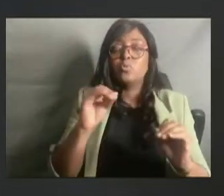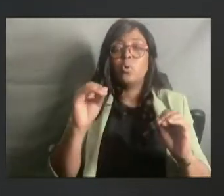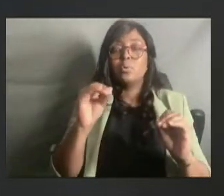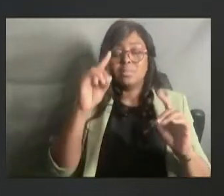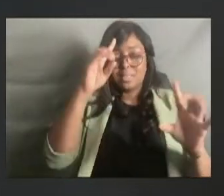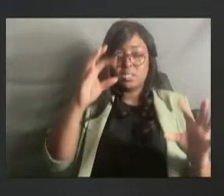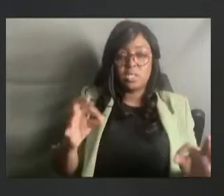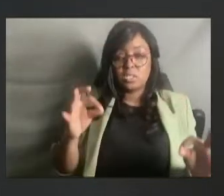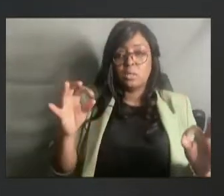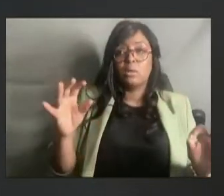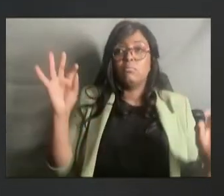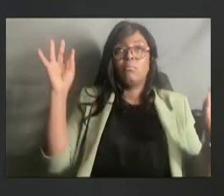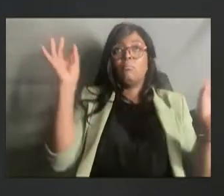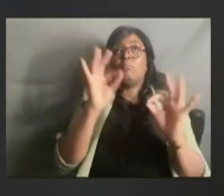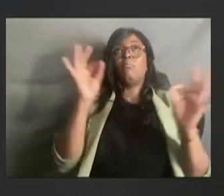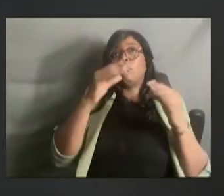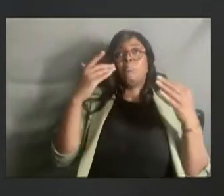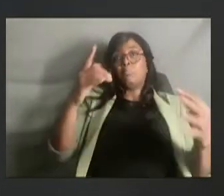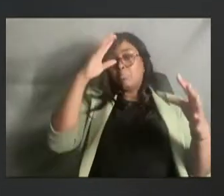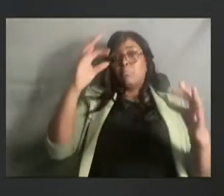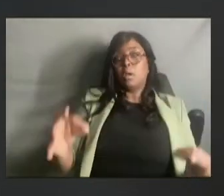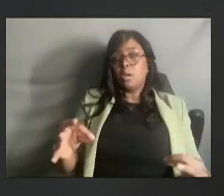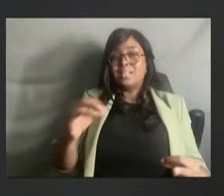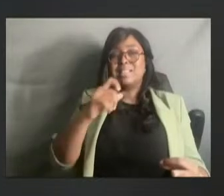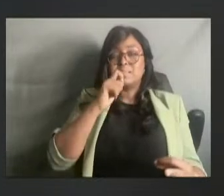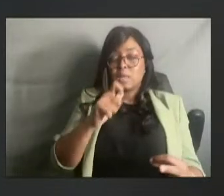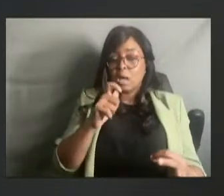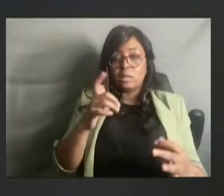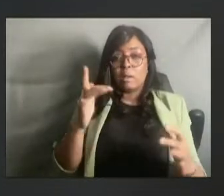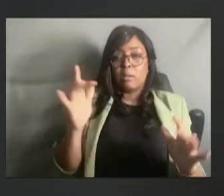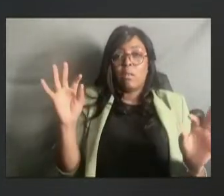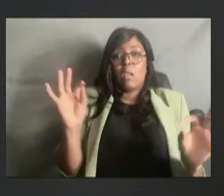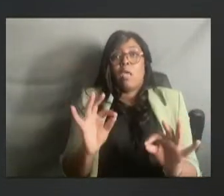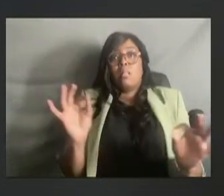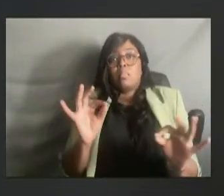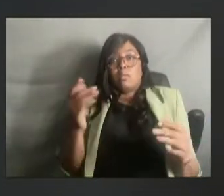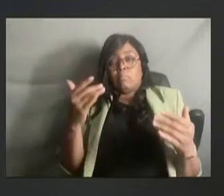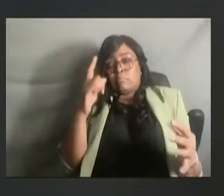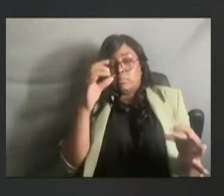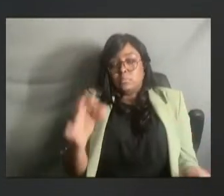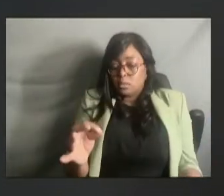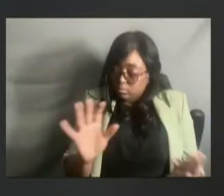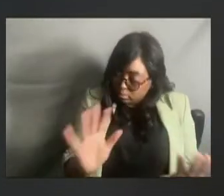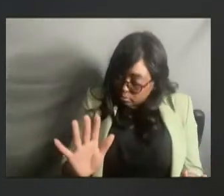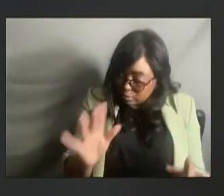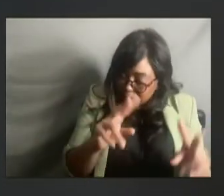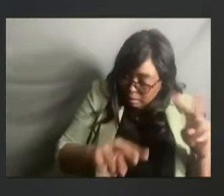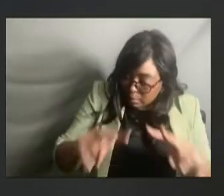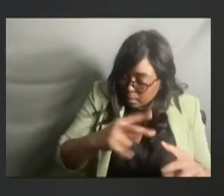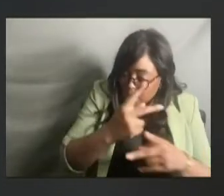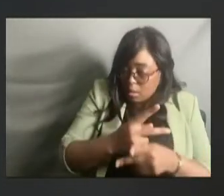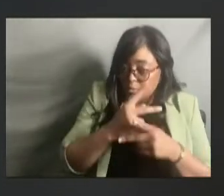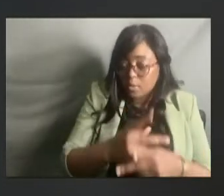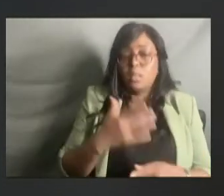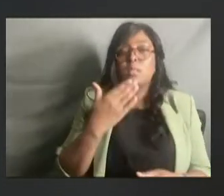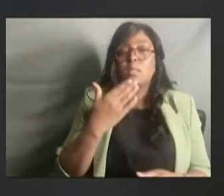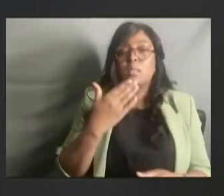Please know that that no decision is ever made in a vacuum, and it's also not made